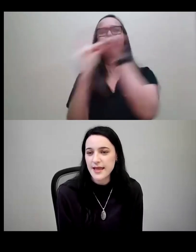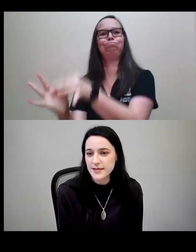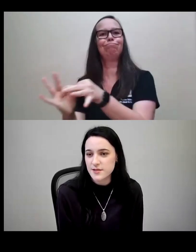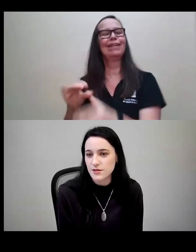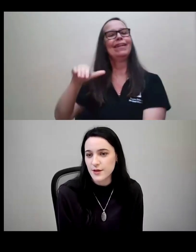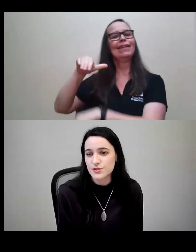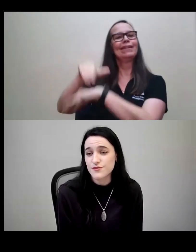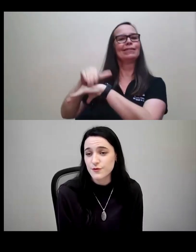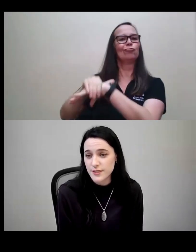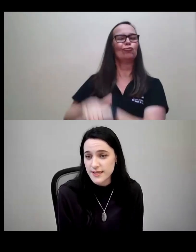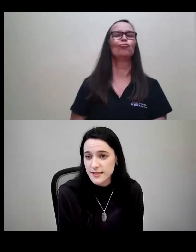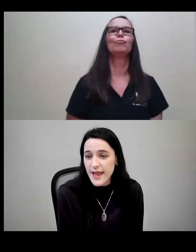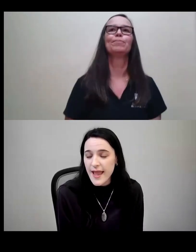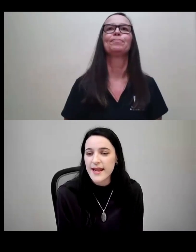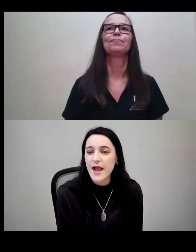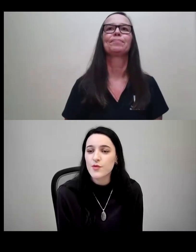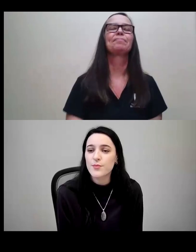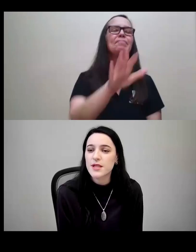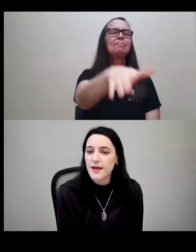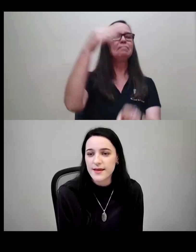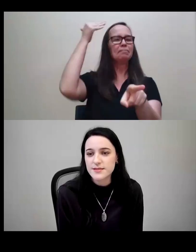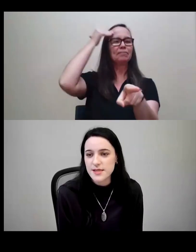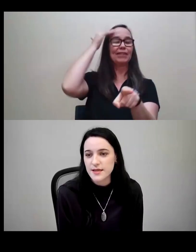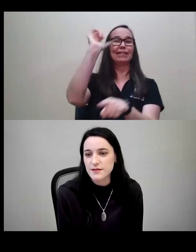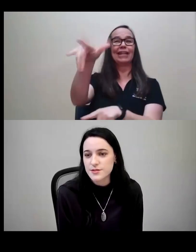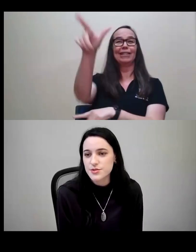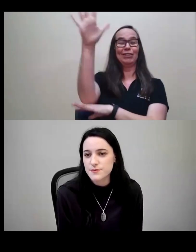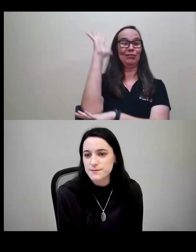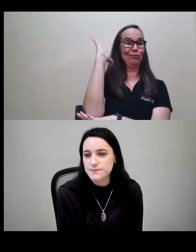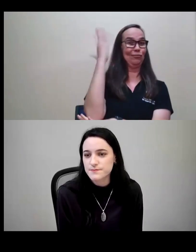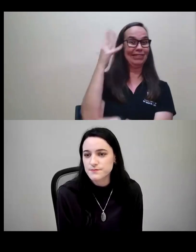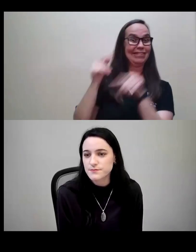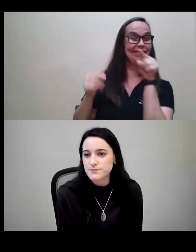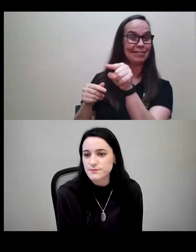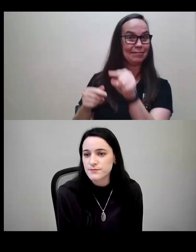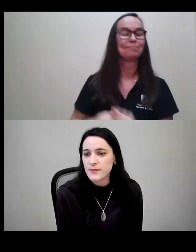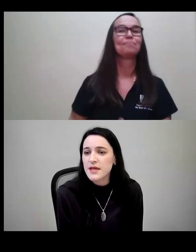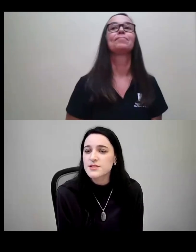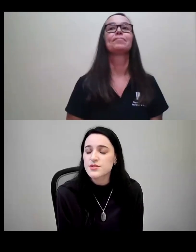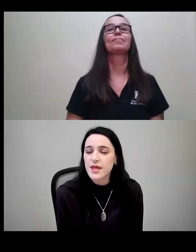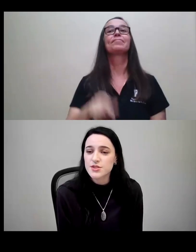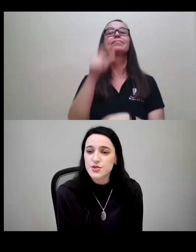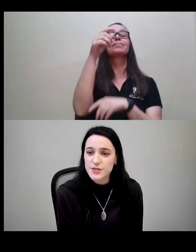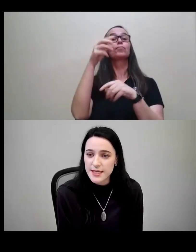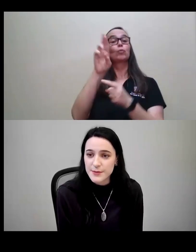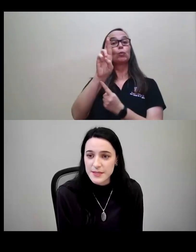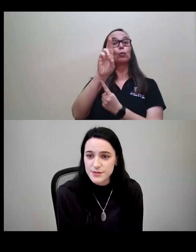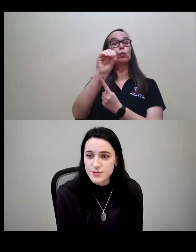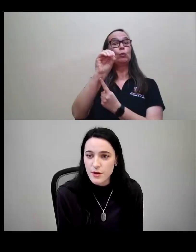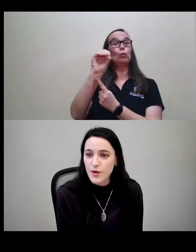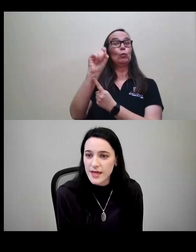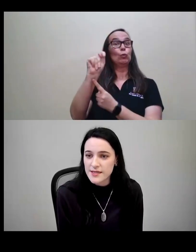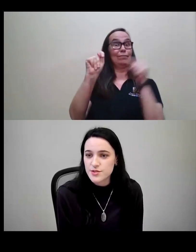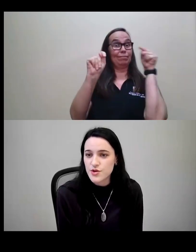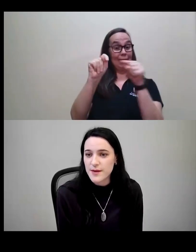the ASL language fully and how to apply it to English. So that tree image, I'll go ahead and